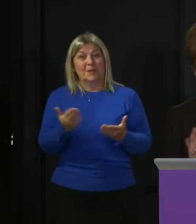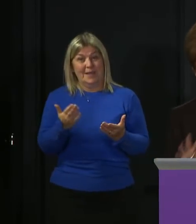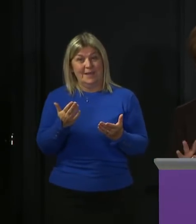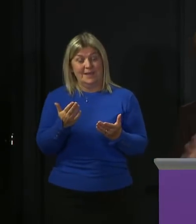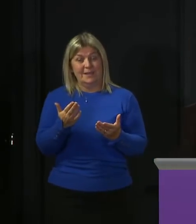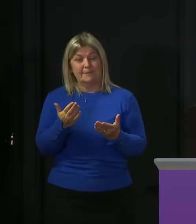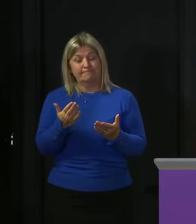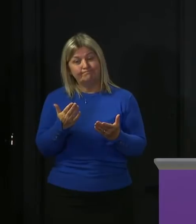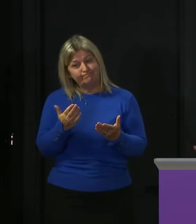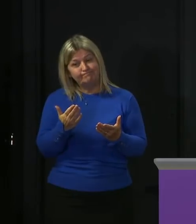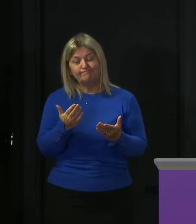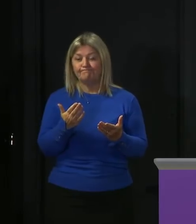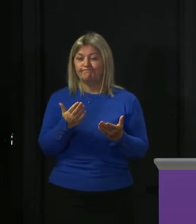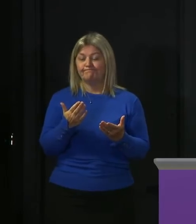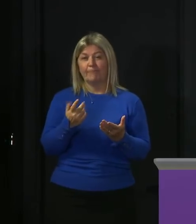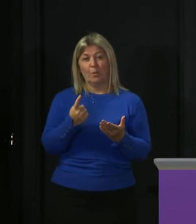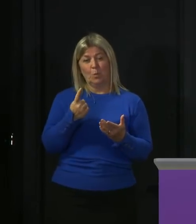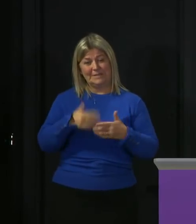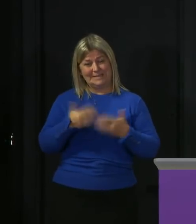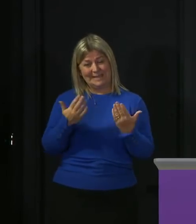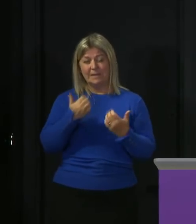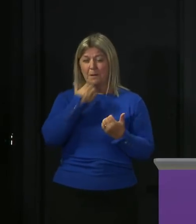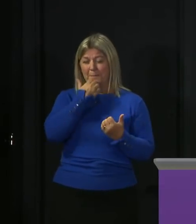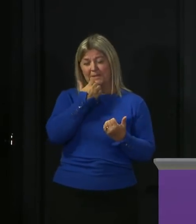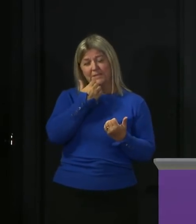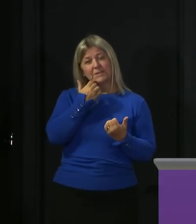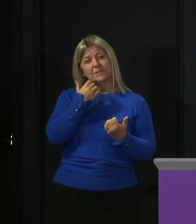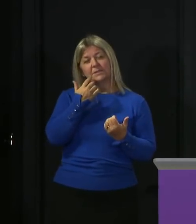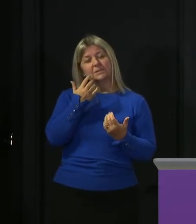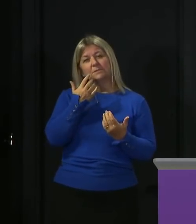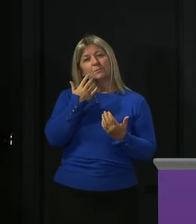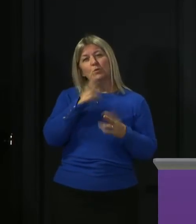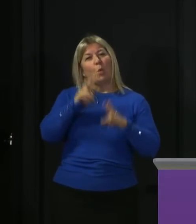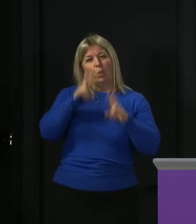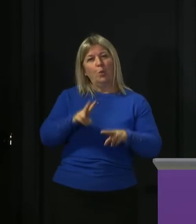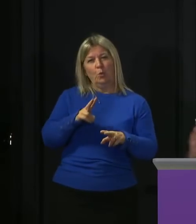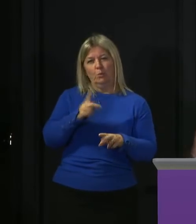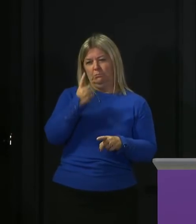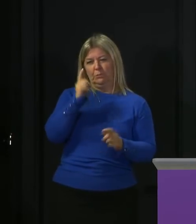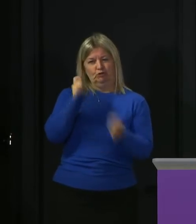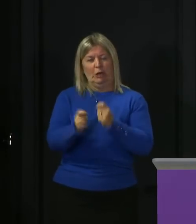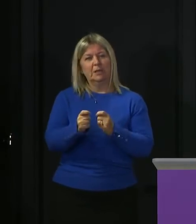single-day figures are not the only thing we look at, but the figures we've been reporting